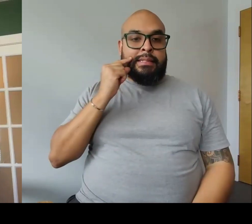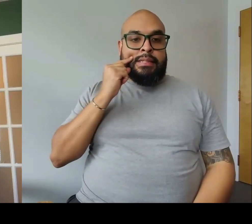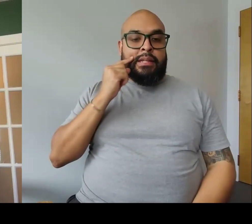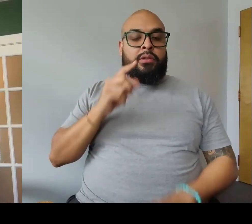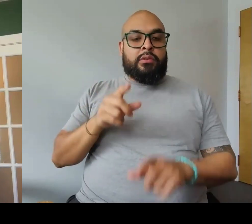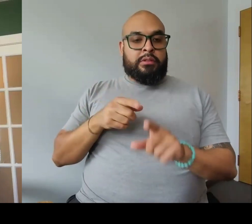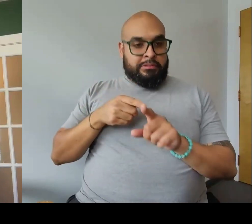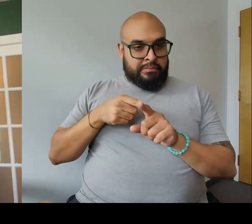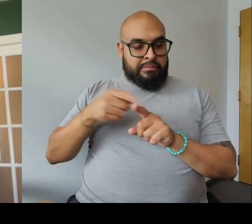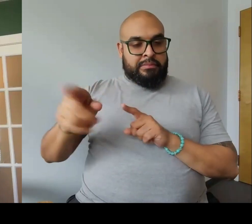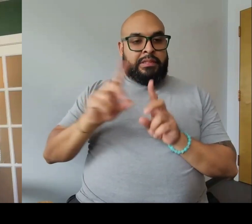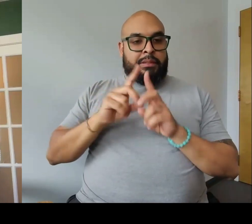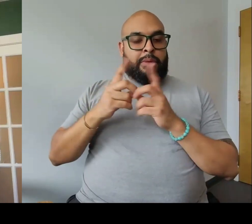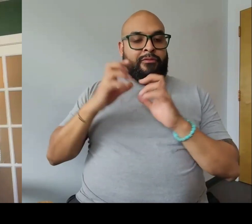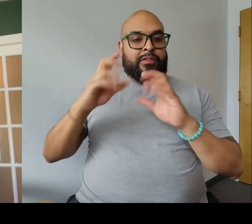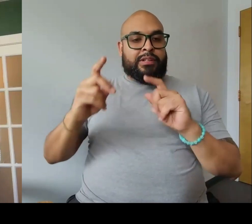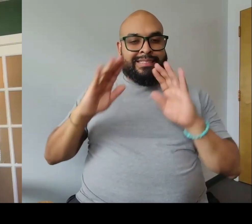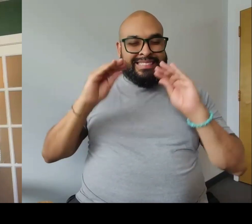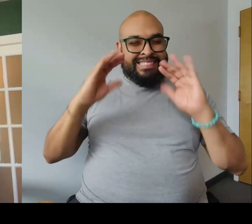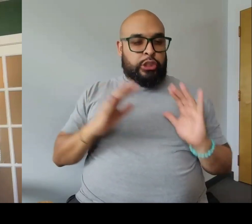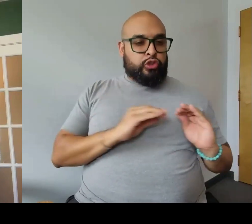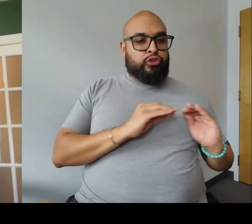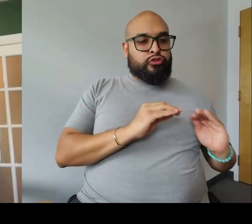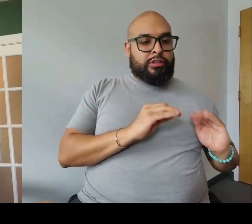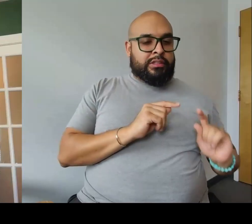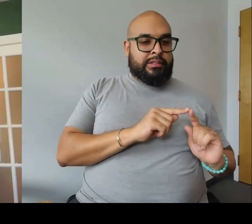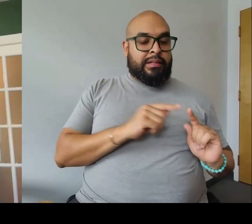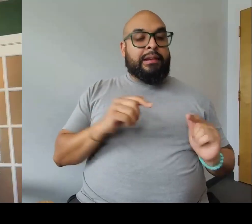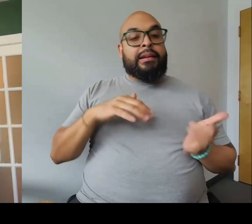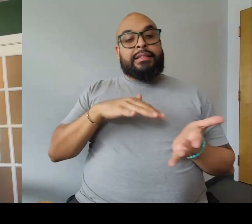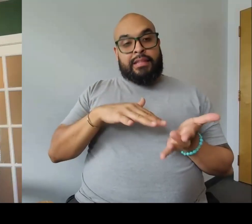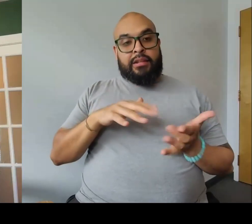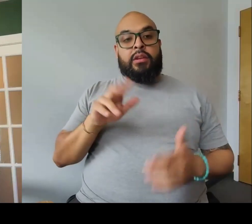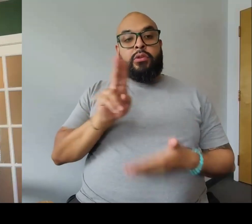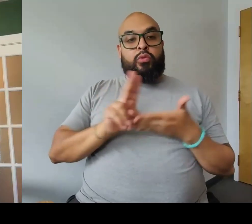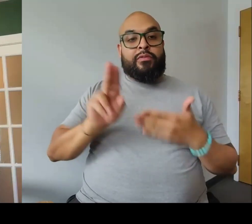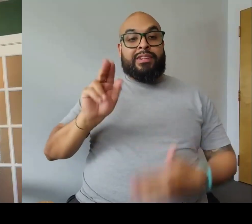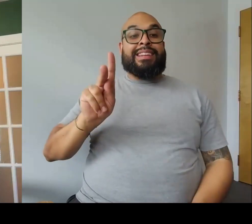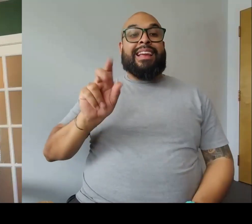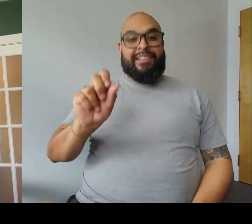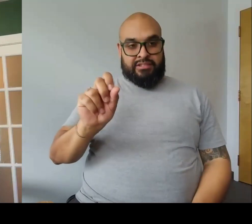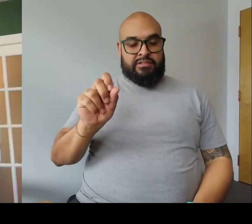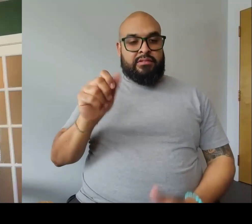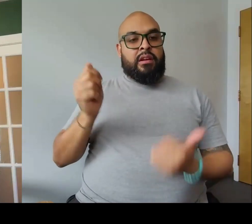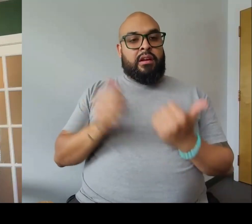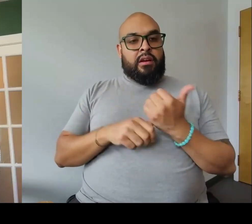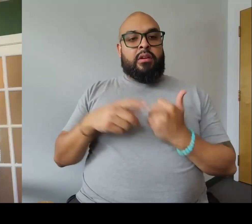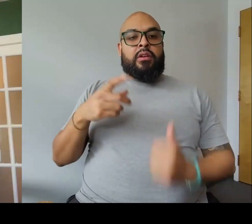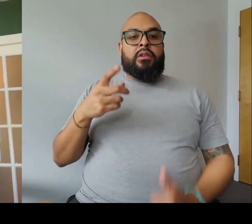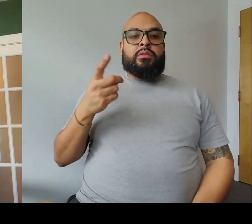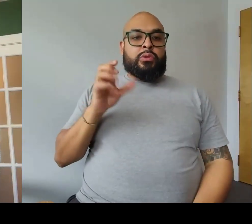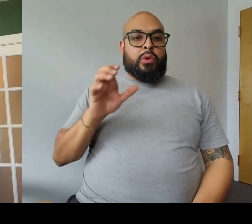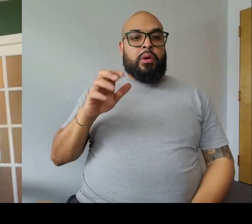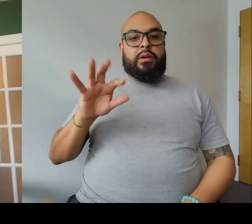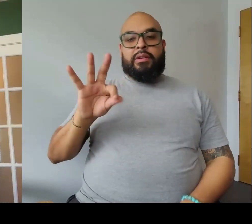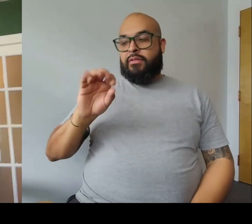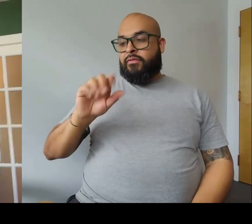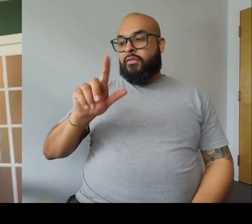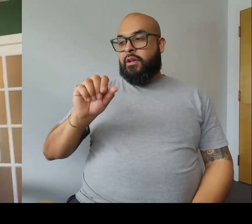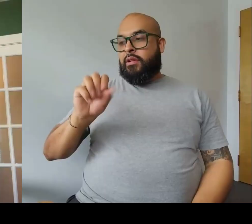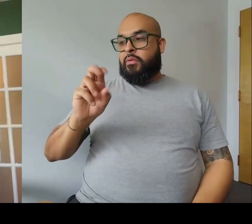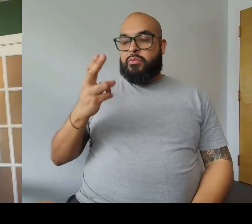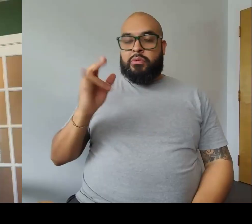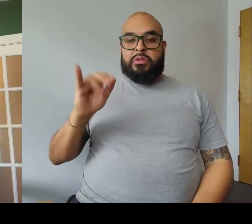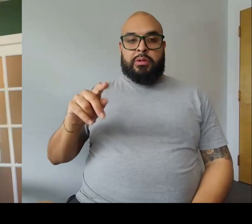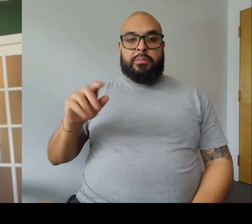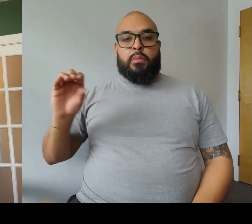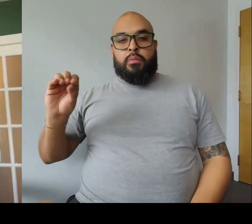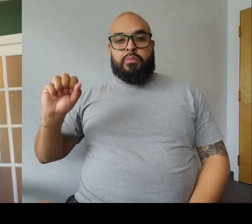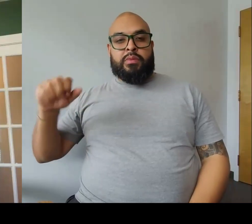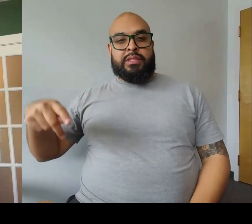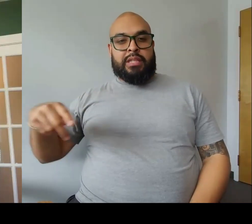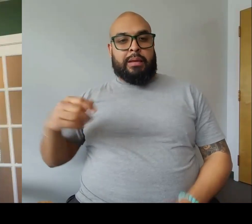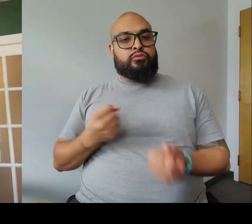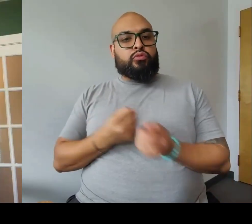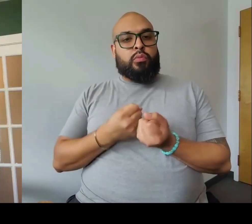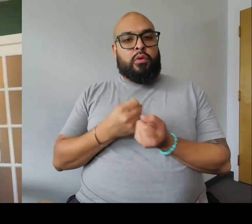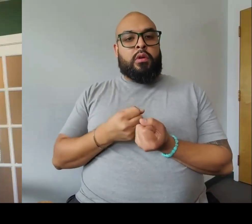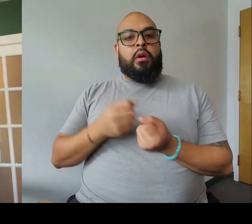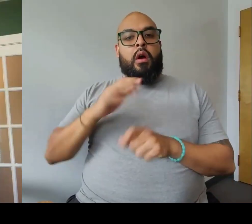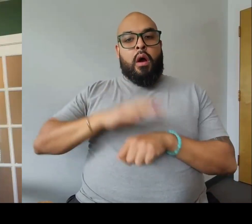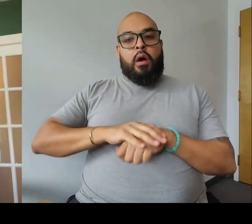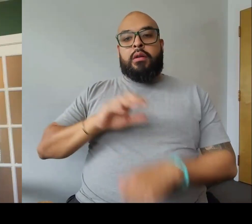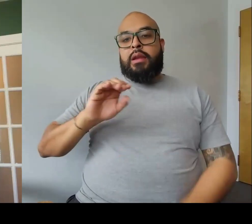I studied at the University of Kansas under a doctoral fellowship funded by OSEP and OSERS on MTSS and low incidence, but